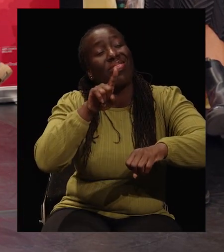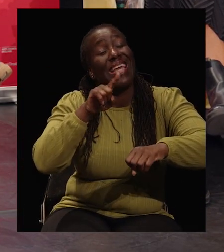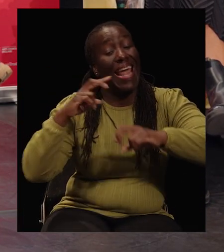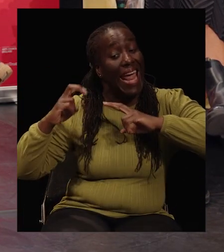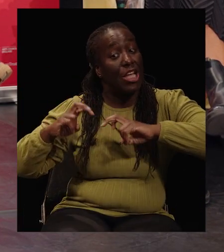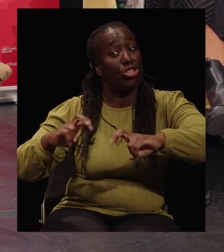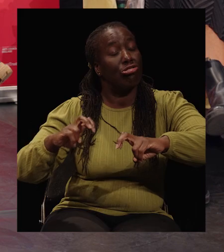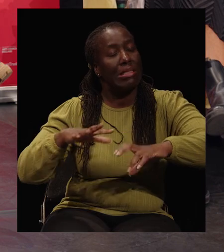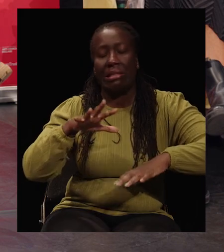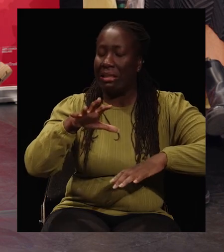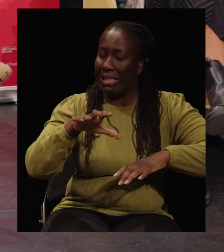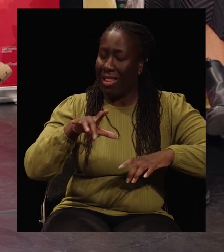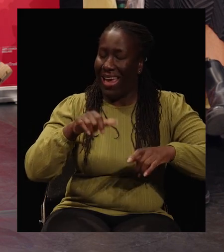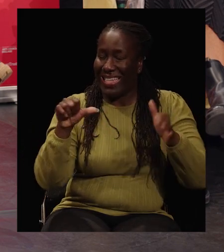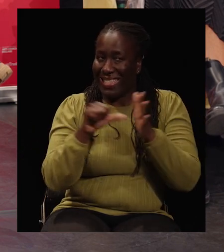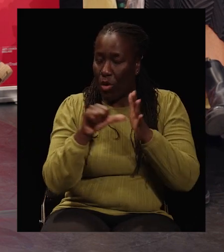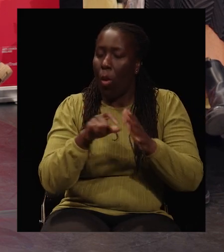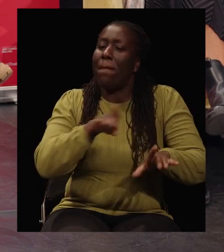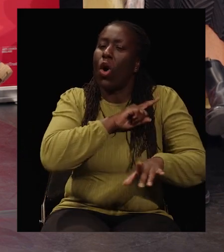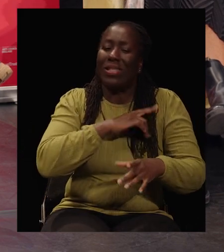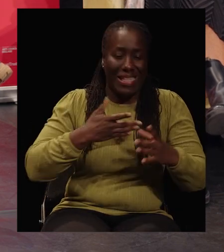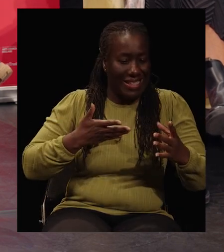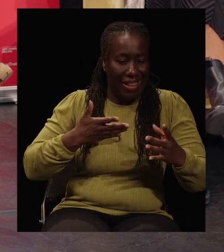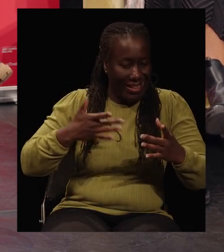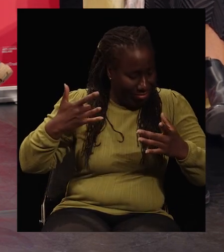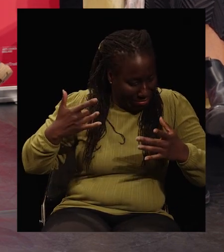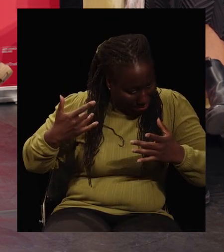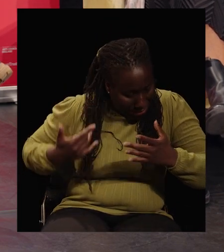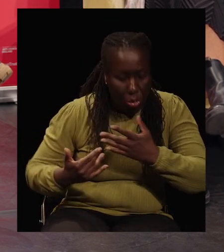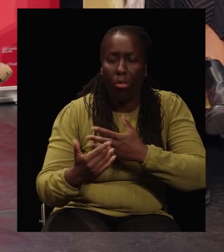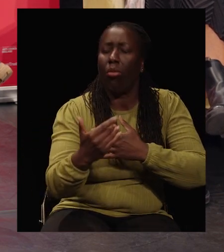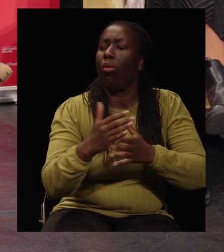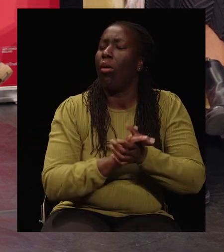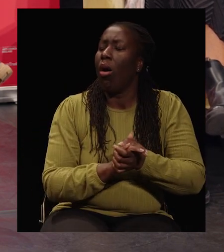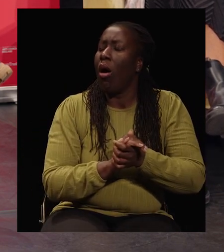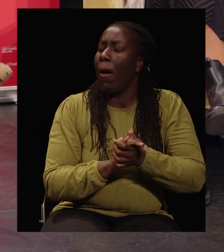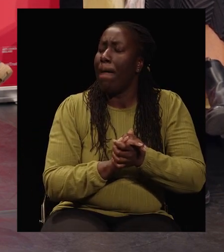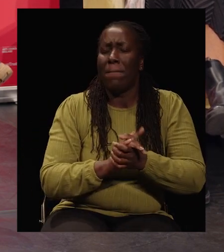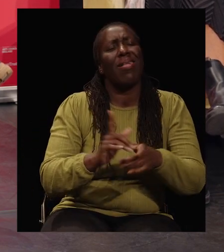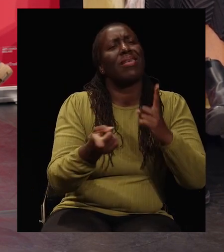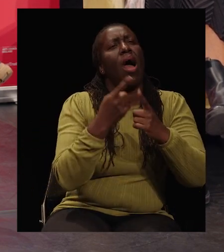because it's lived, it's transient, it's ephemeral. So there's that sort of issue to contend with. But also the other dimension of that,